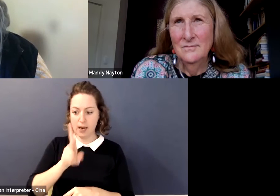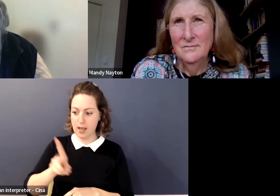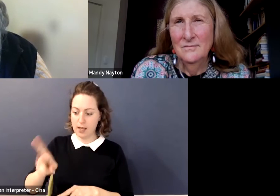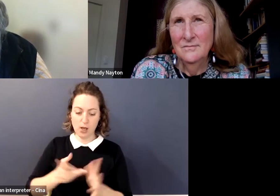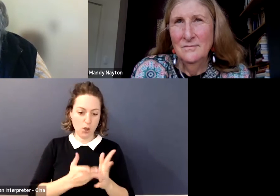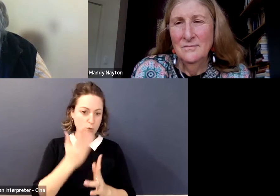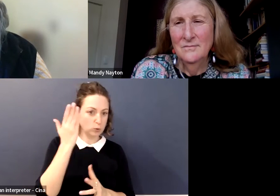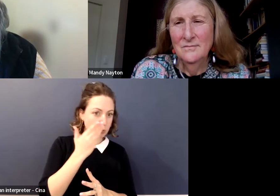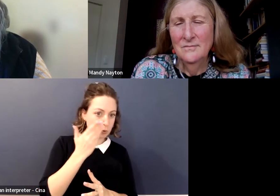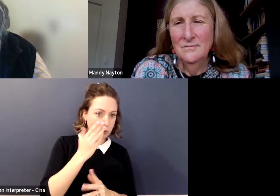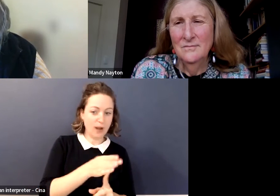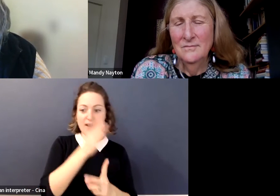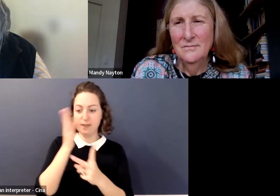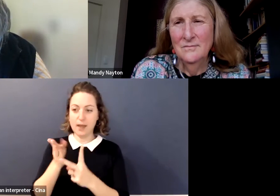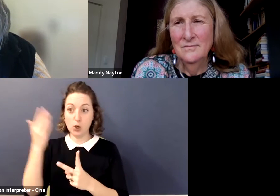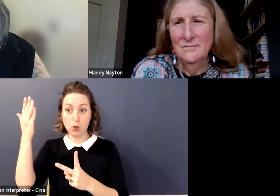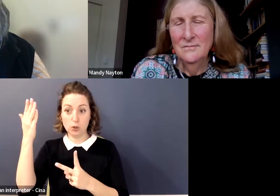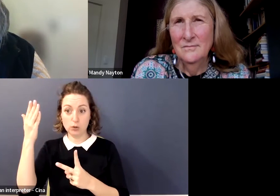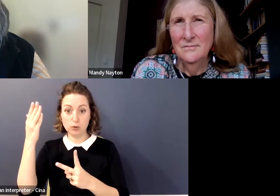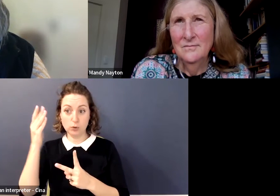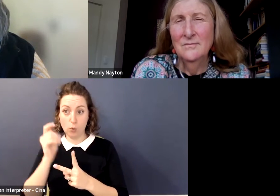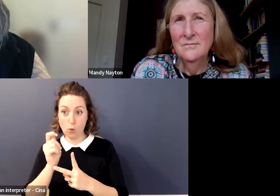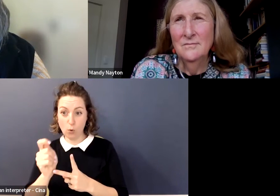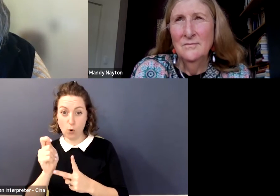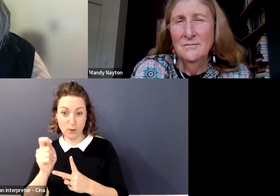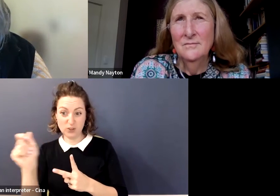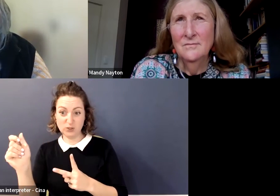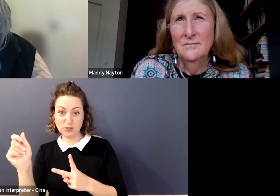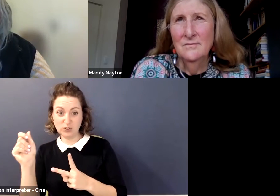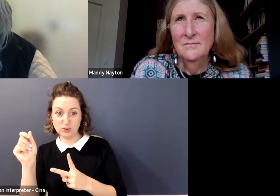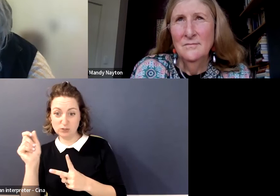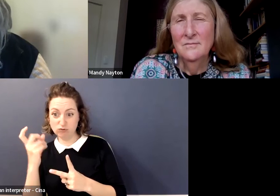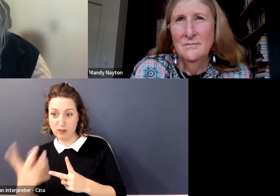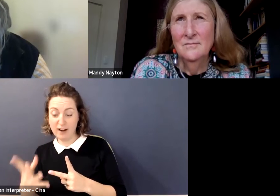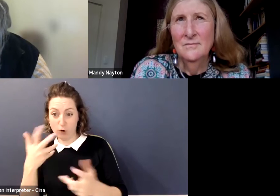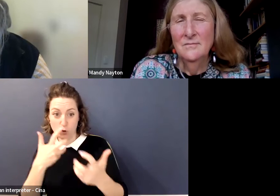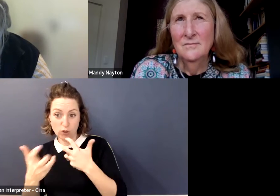when starting a university or in later adult adolescence. What is the benefits to actually